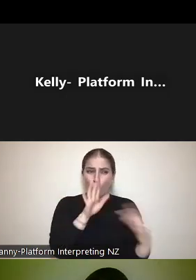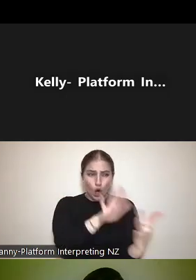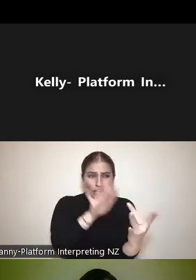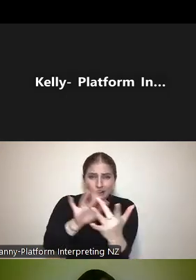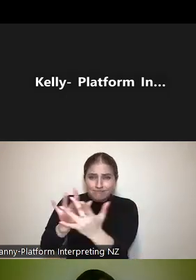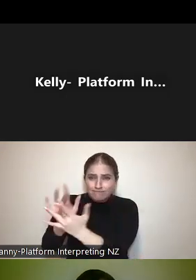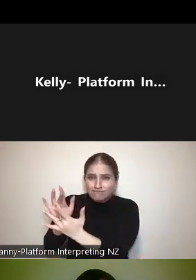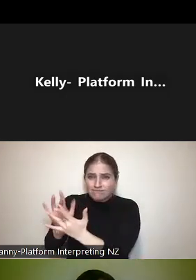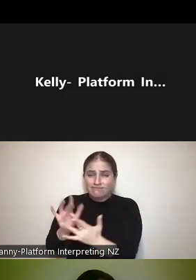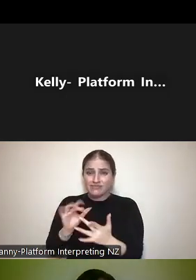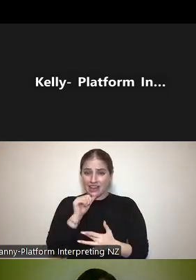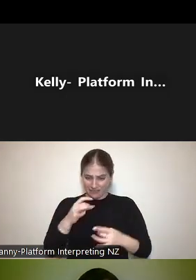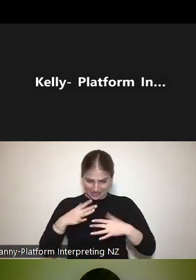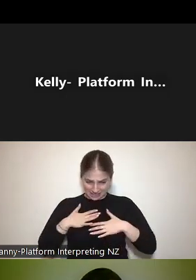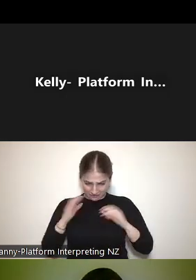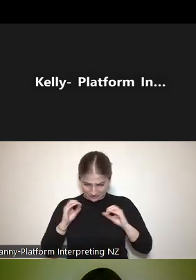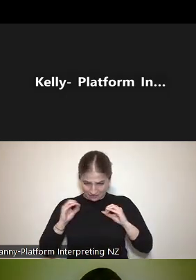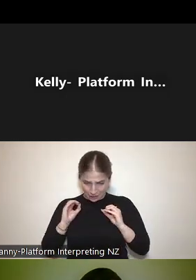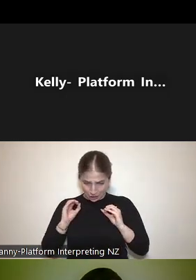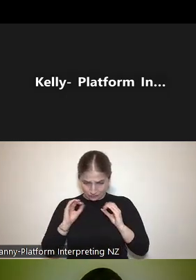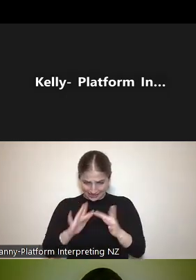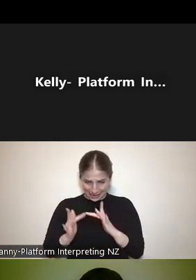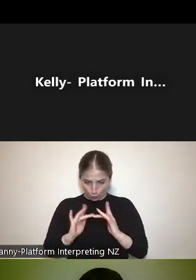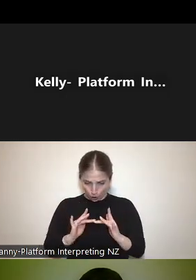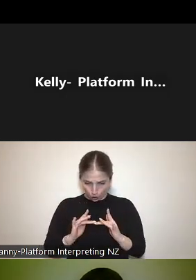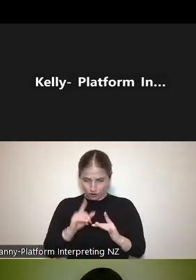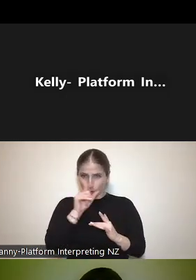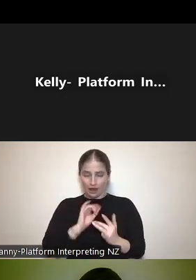I would like to find connections, please, can you help me? Arts Access, of course,